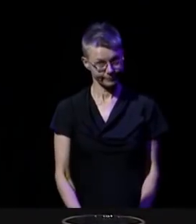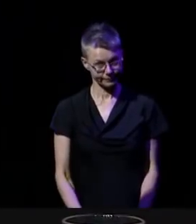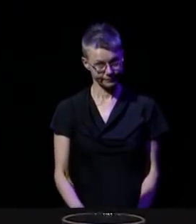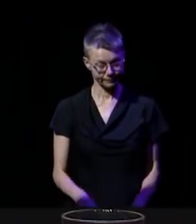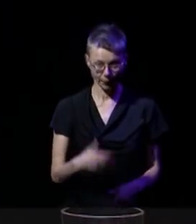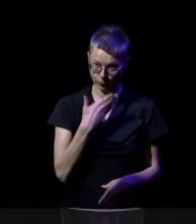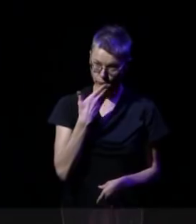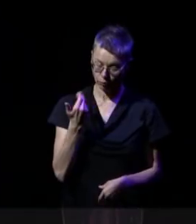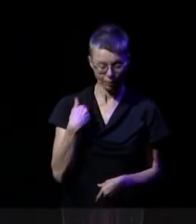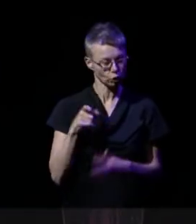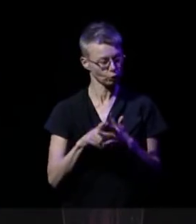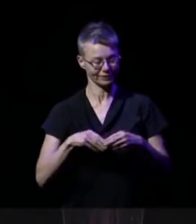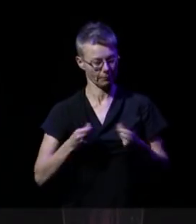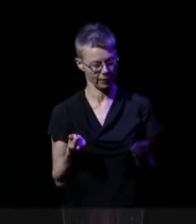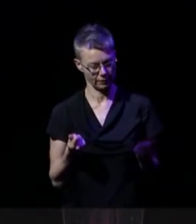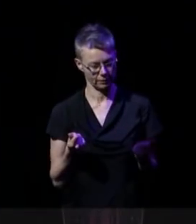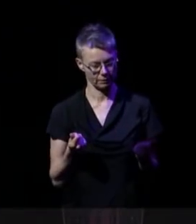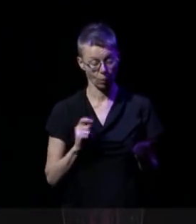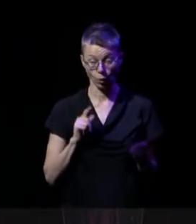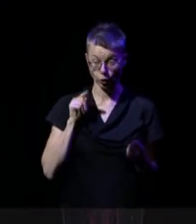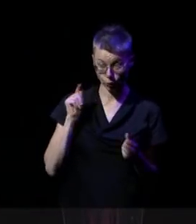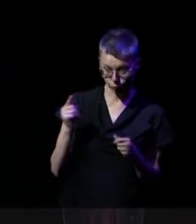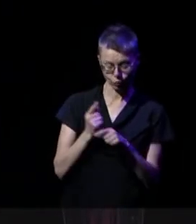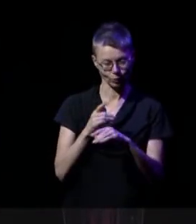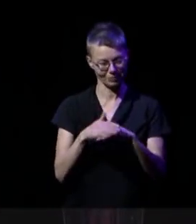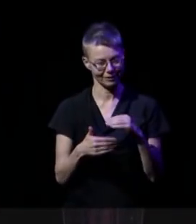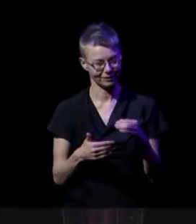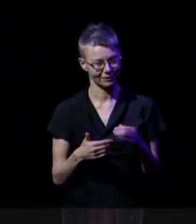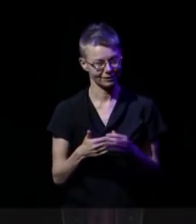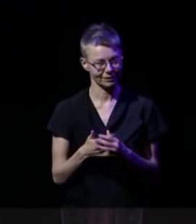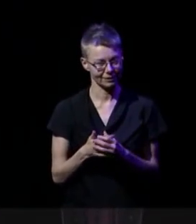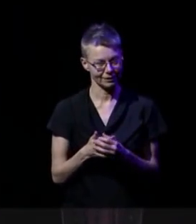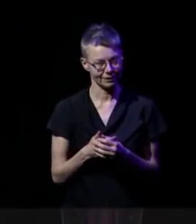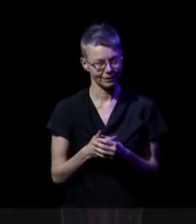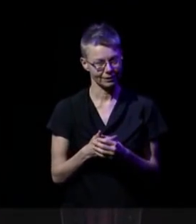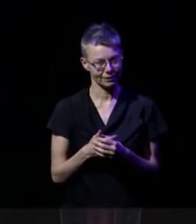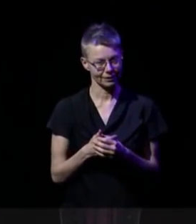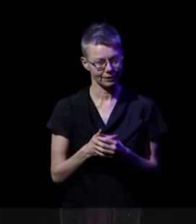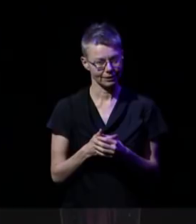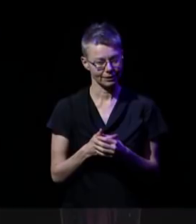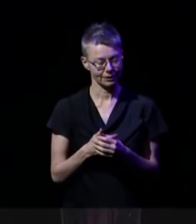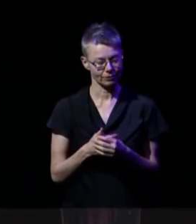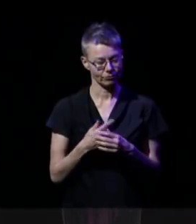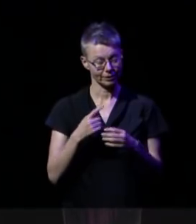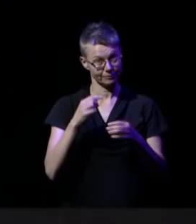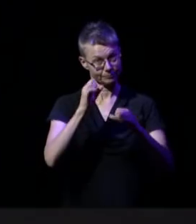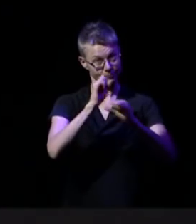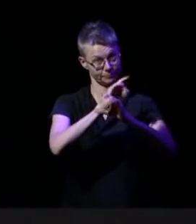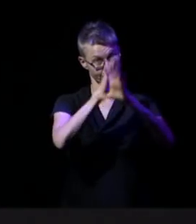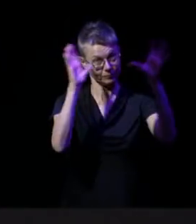And what you're talking about is really re-imagining the whole idea of beauty as it applies